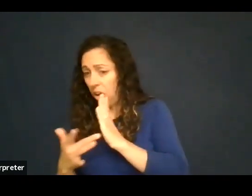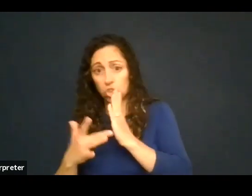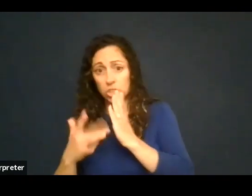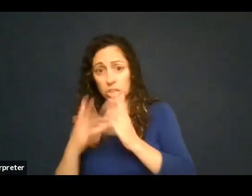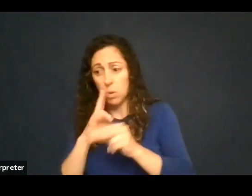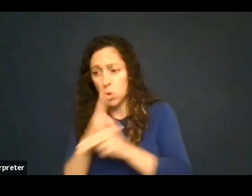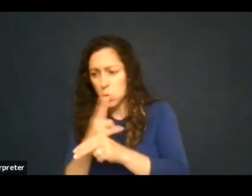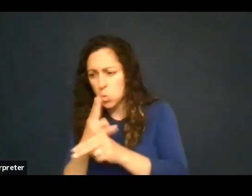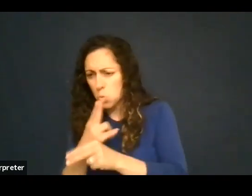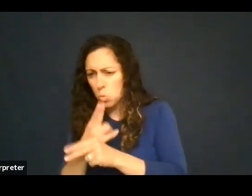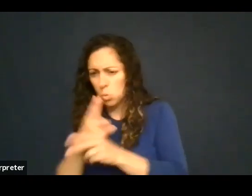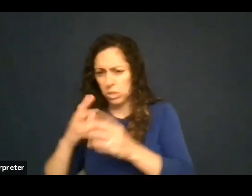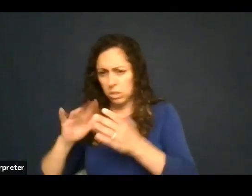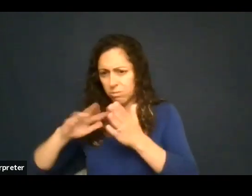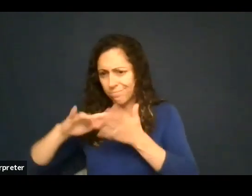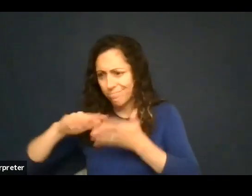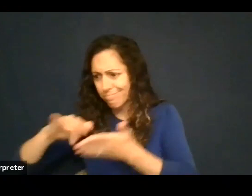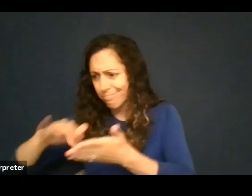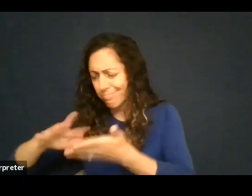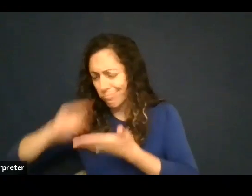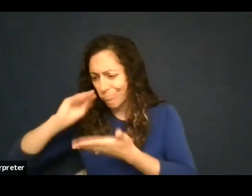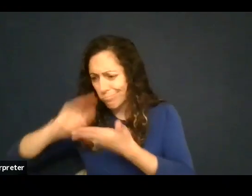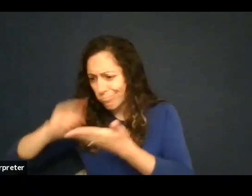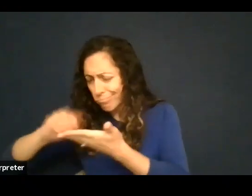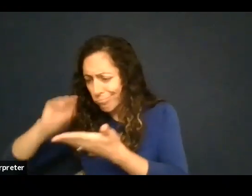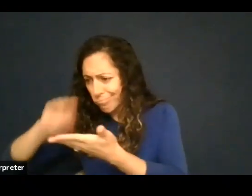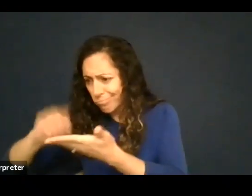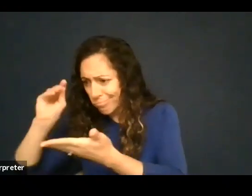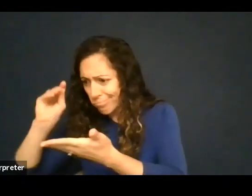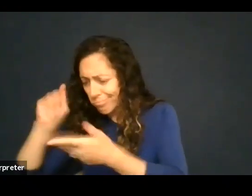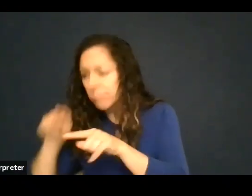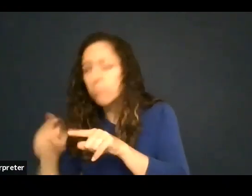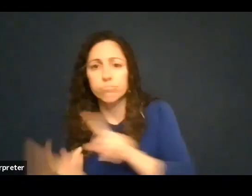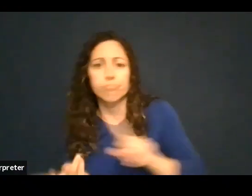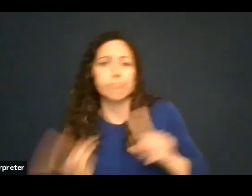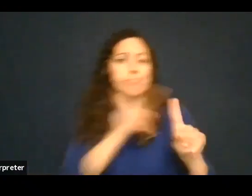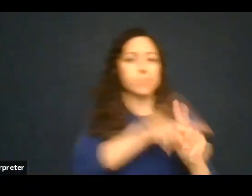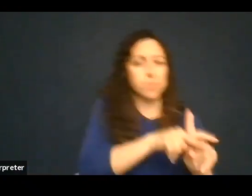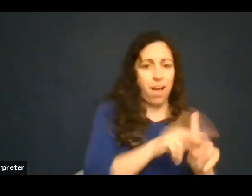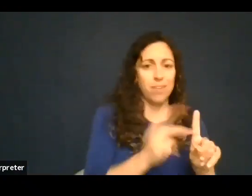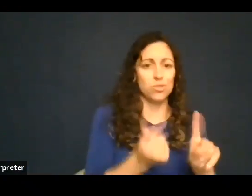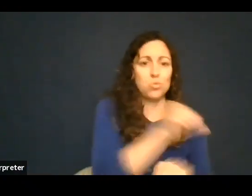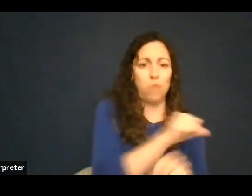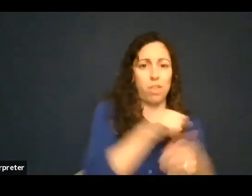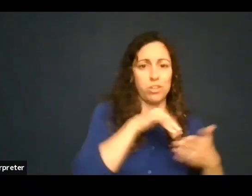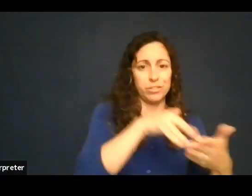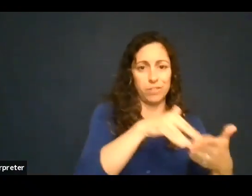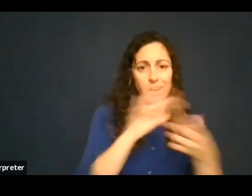and the toxicity carry over, to a large extent, into other related programs. And that's one of the benefits, of course,